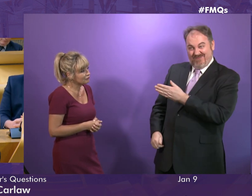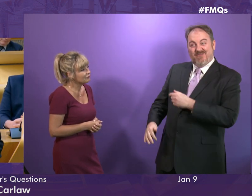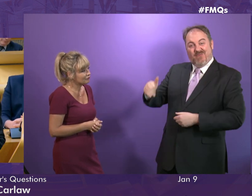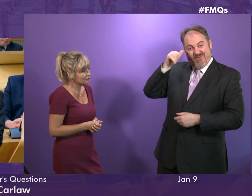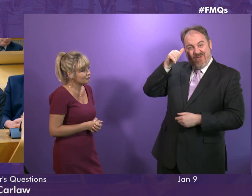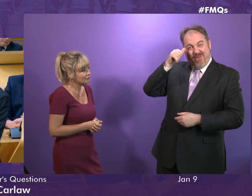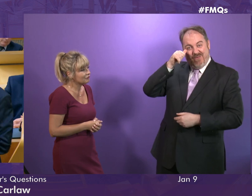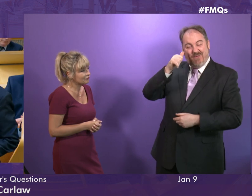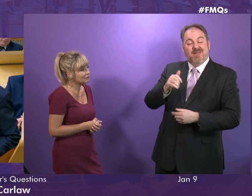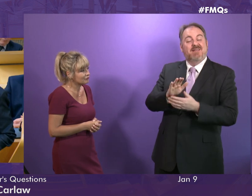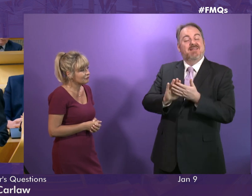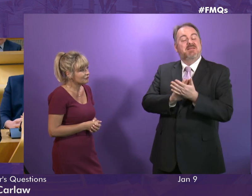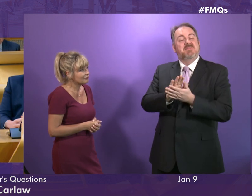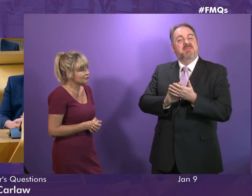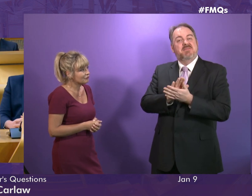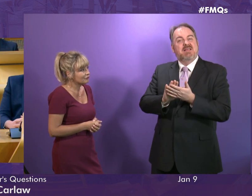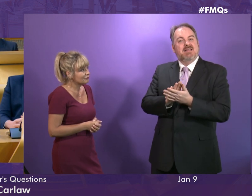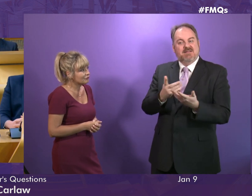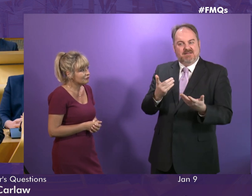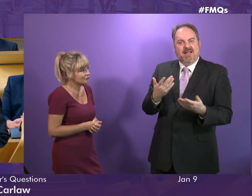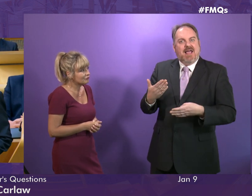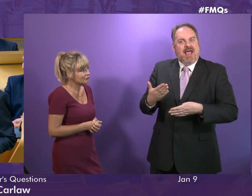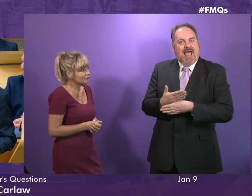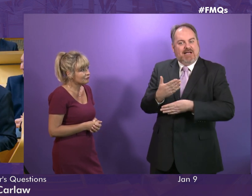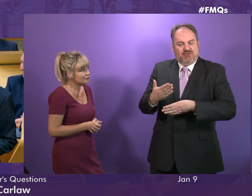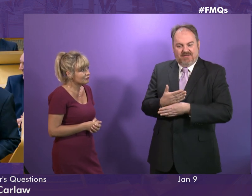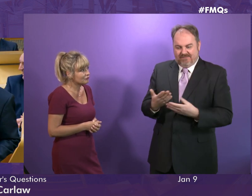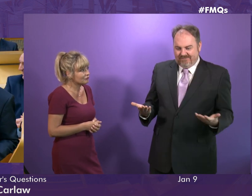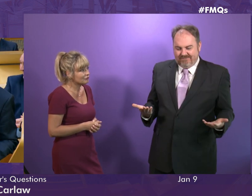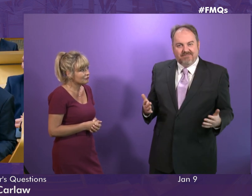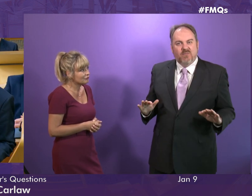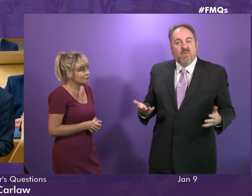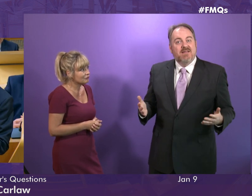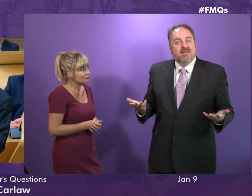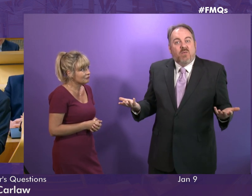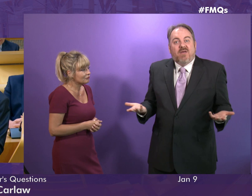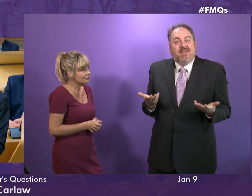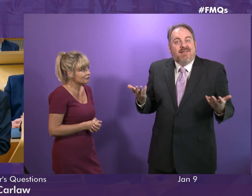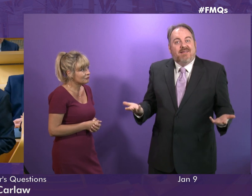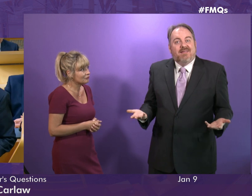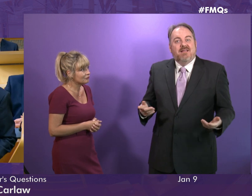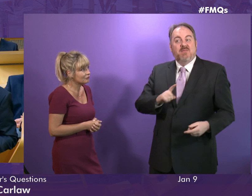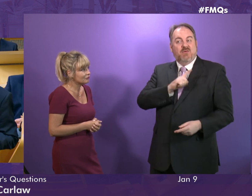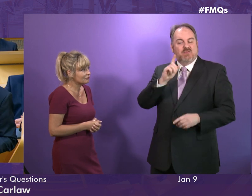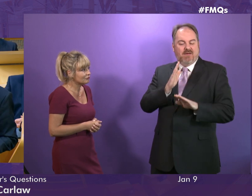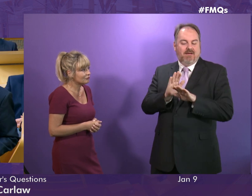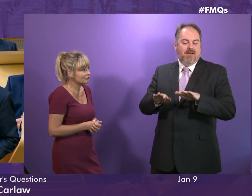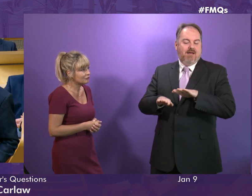it, too. The problem is that, when it comes to action, we have a First Minister and an education secretary who are more concerned with hiding their record than with admitting